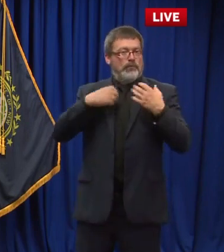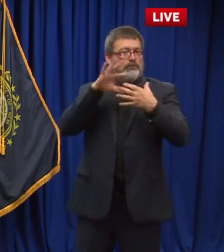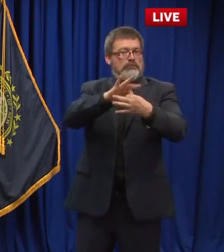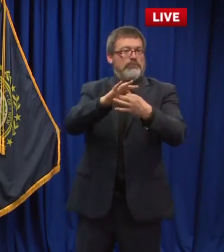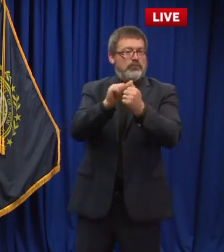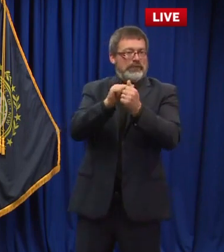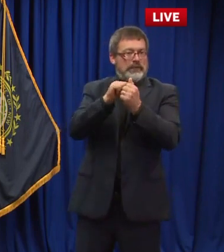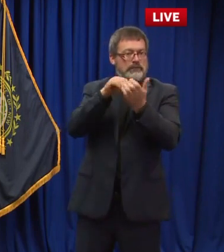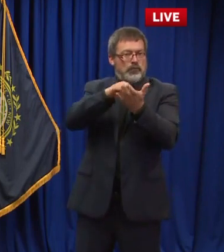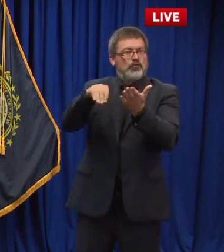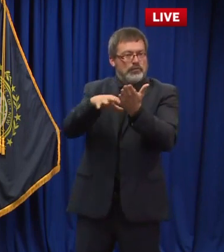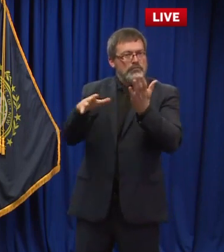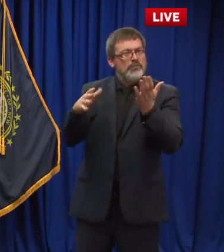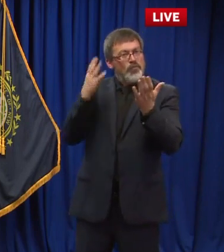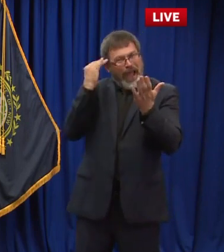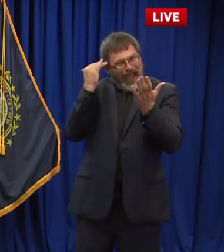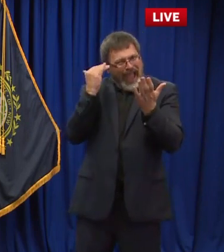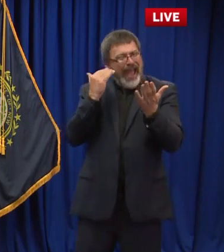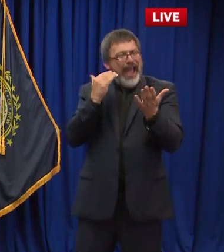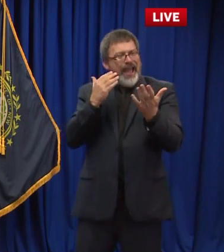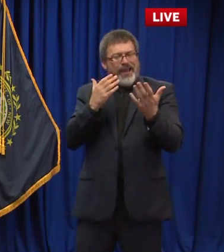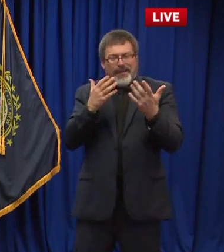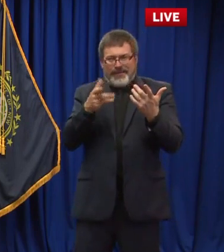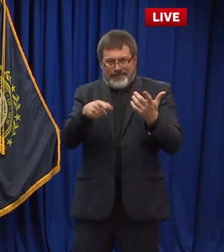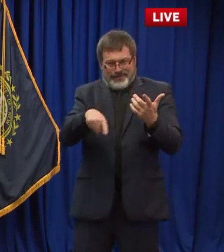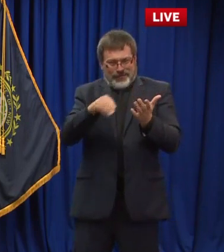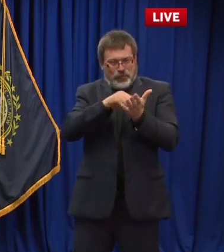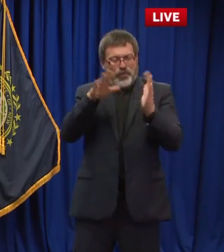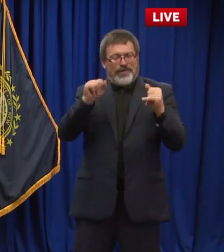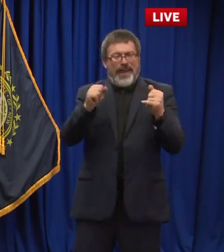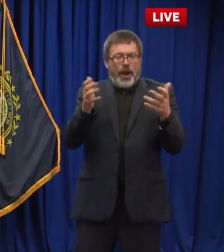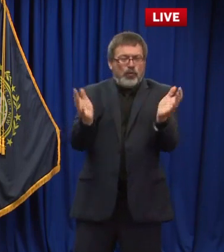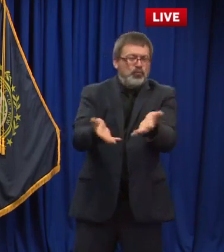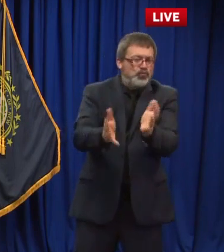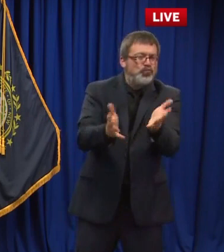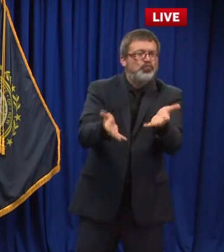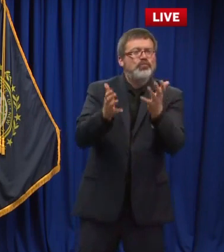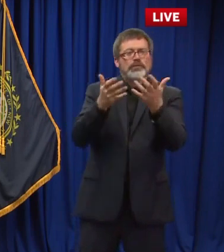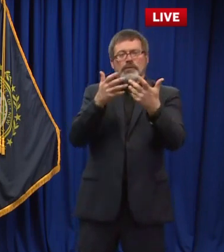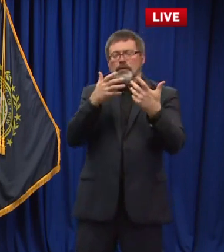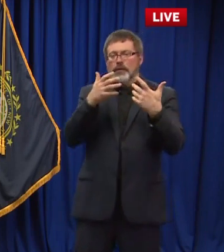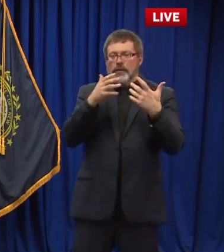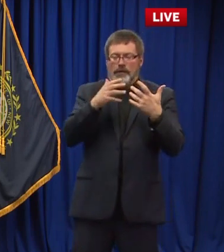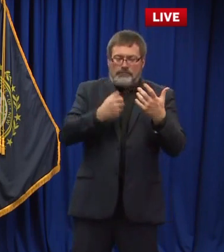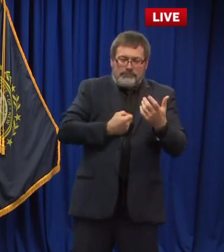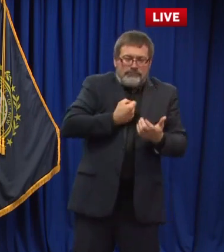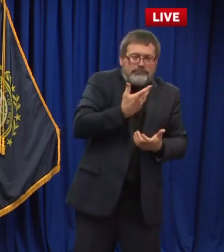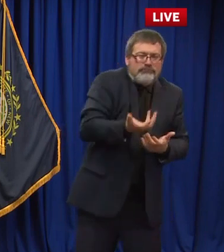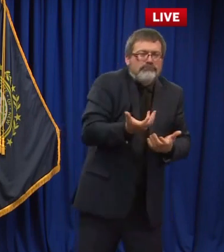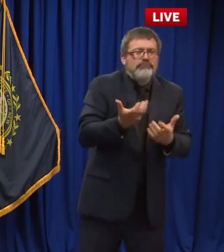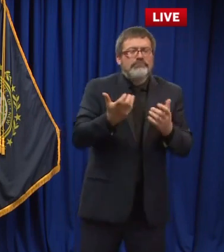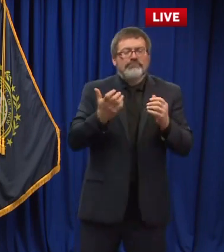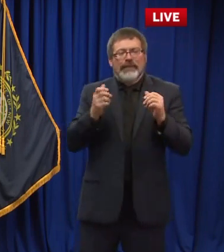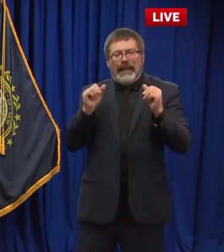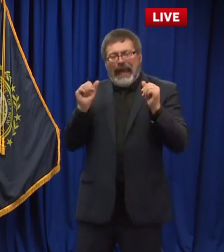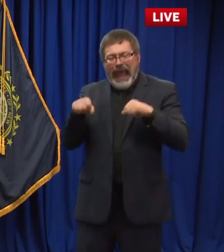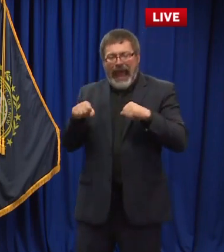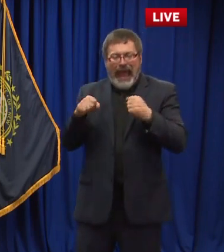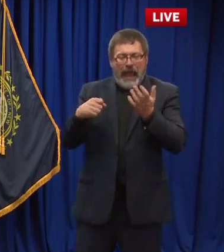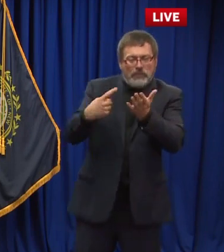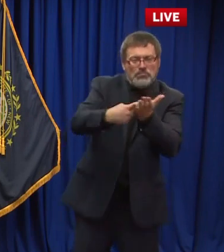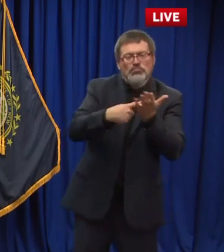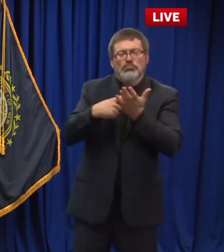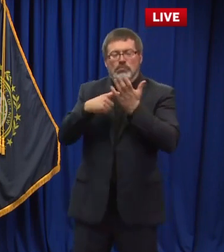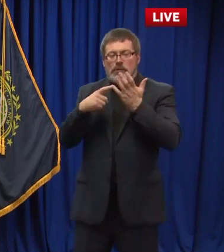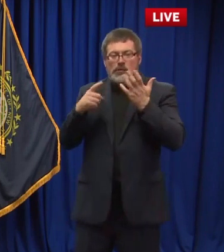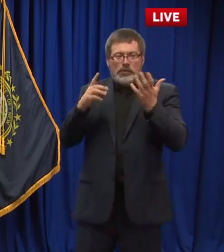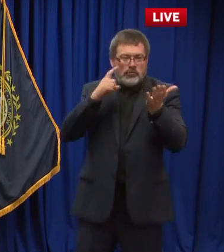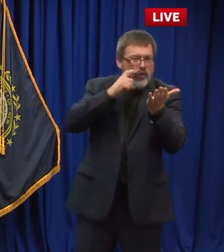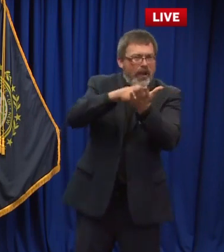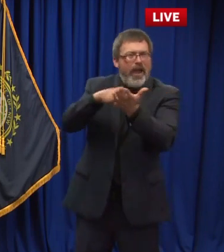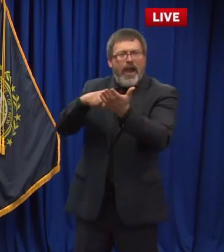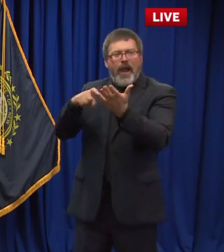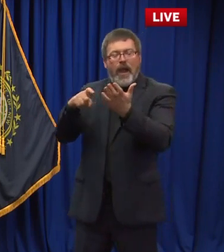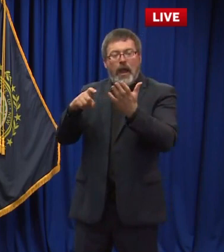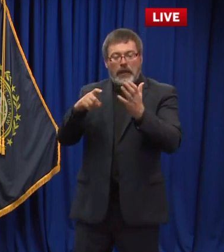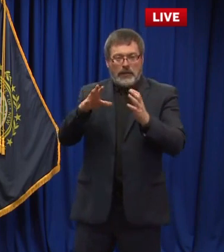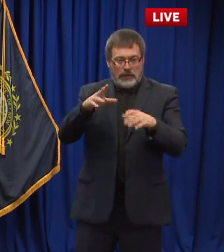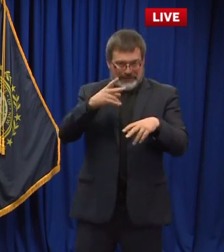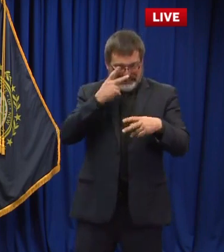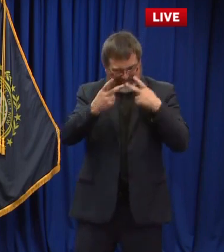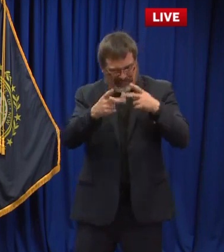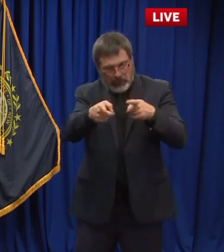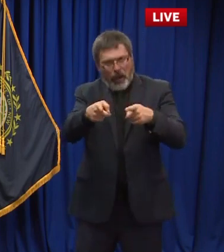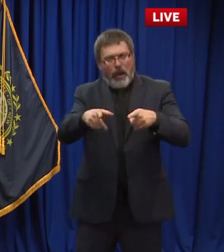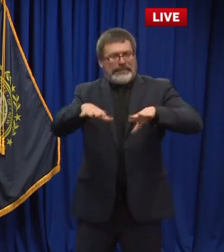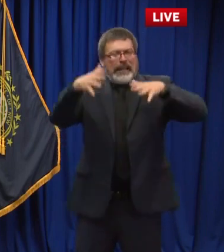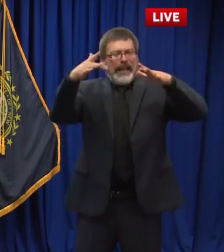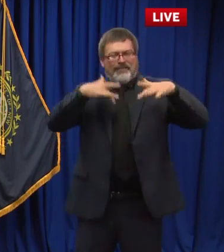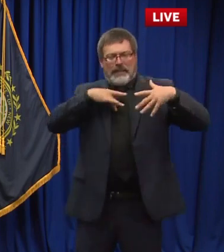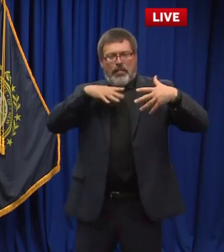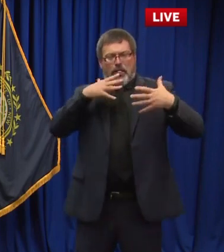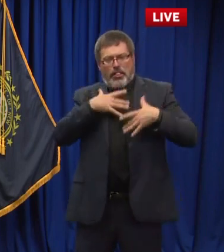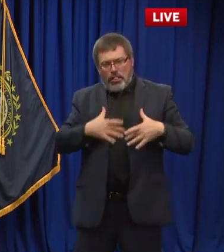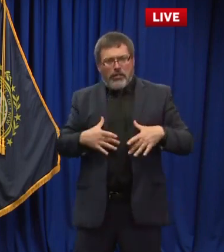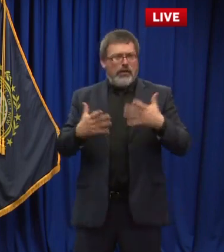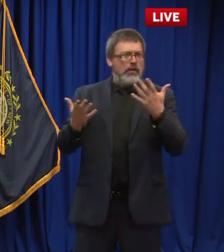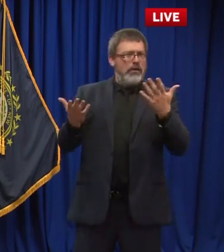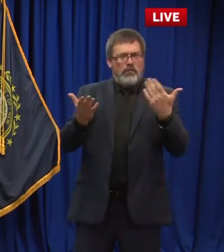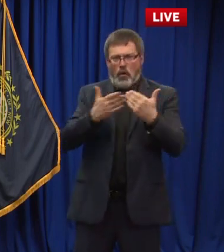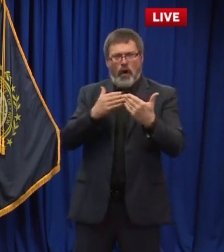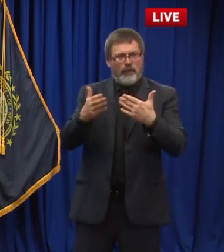WE WANT TO MAKE SURE THEY ARE ROBUST, THAT WE ARE TALKING TO THESE KIDS AND THAT THEIR GENERAL WELLNESS THERE WILL BE A LOT OF ANXIETY FOR A LOT OF TEACHERS IN TERMS OF COMING BACK